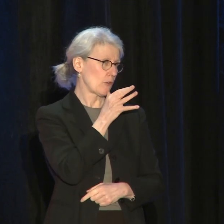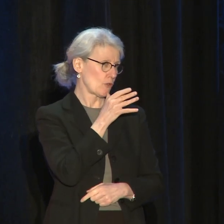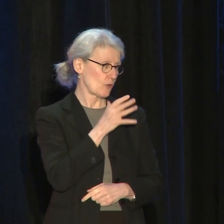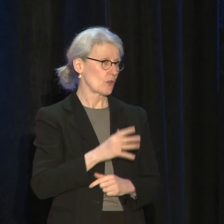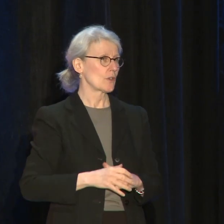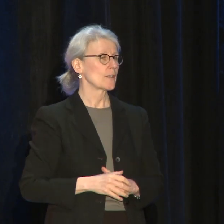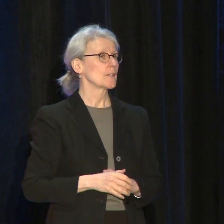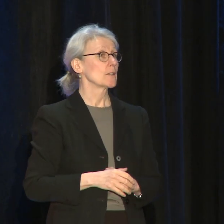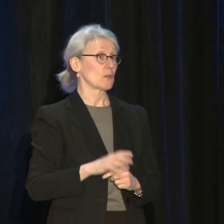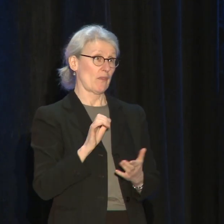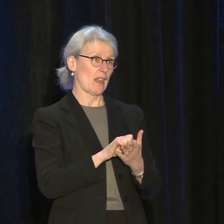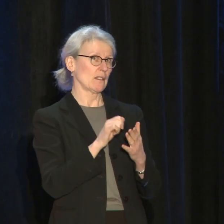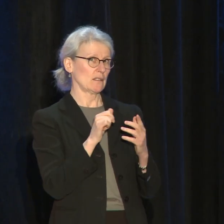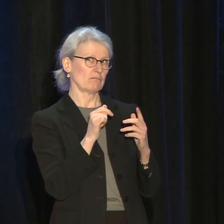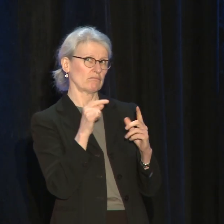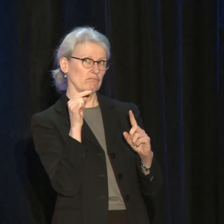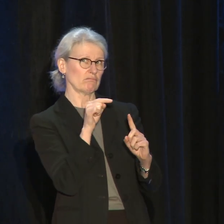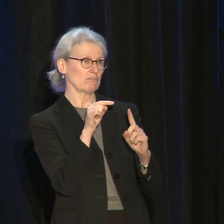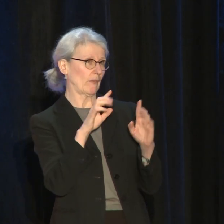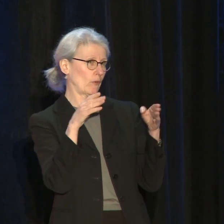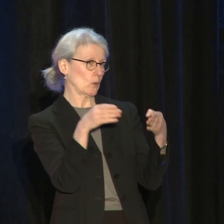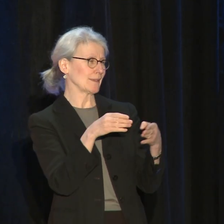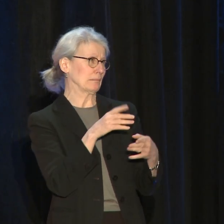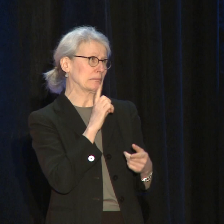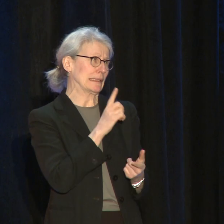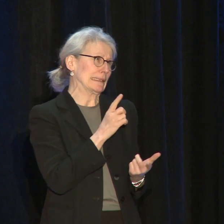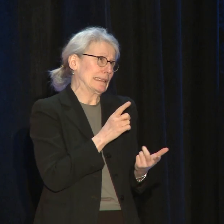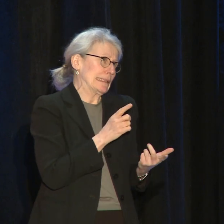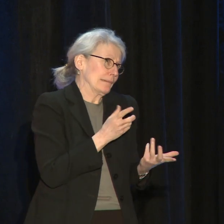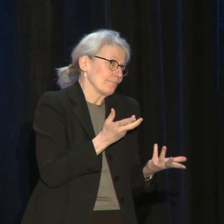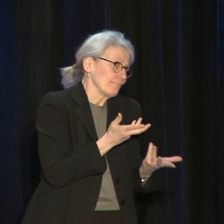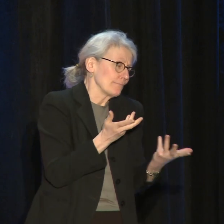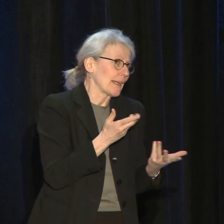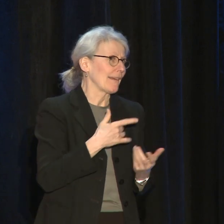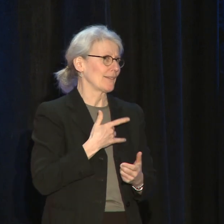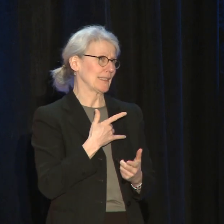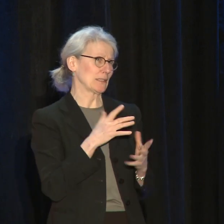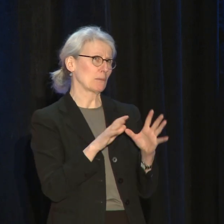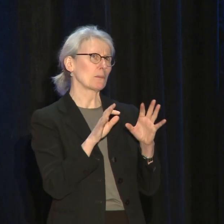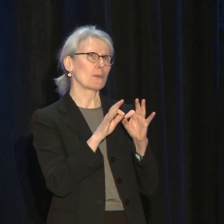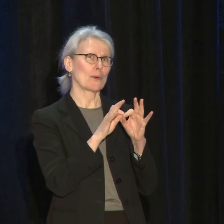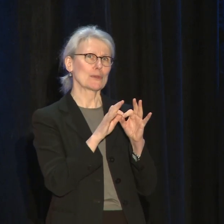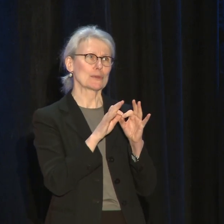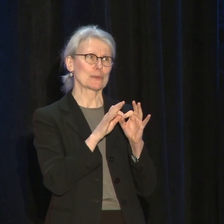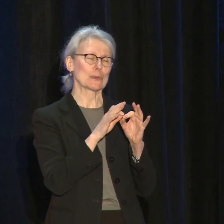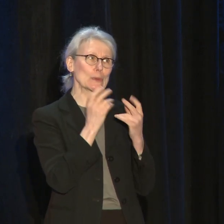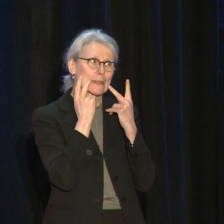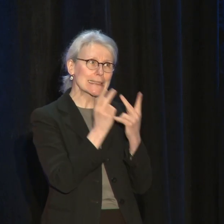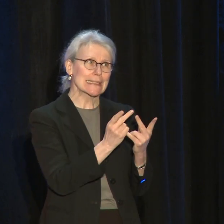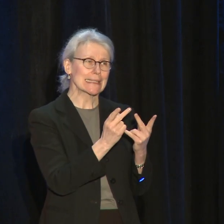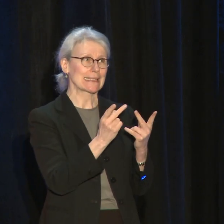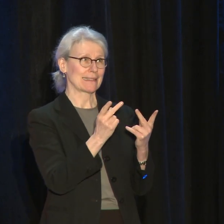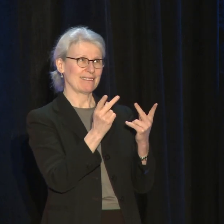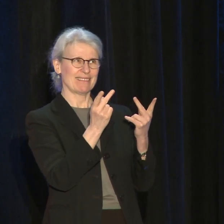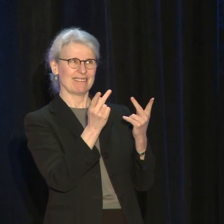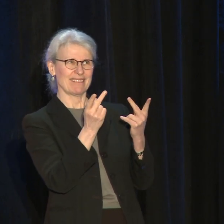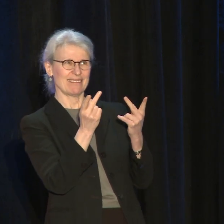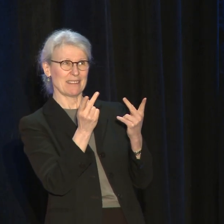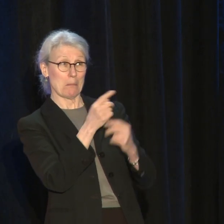be talking about, but I think it's important to note how this system treats Black mothers